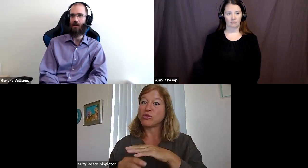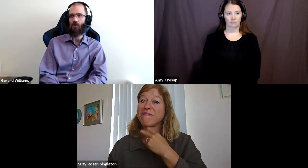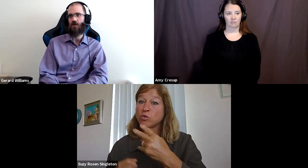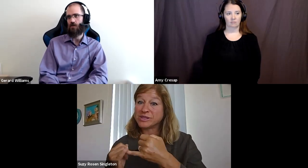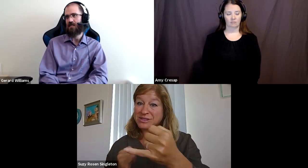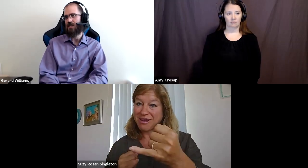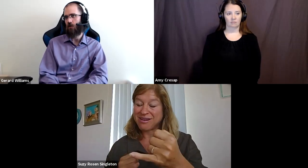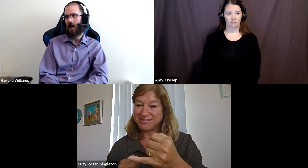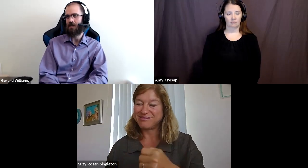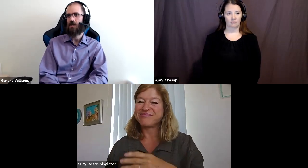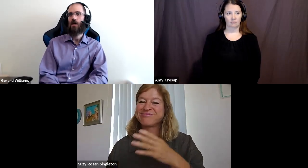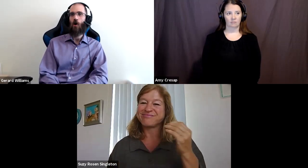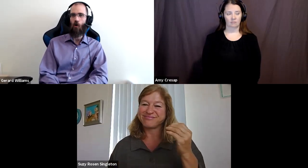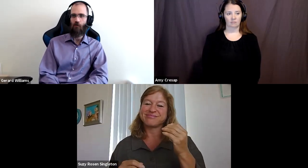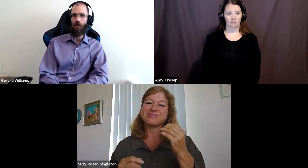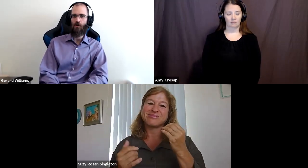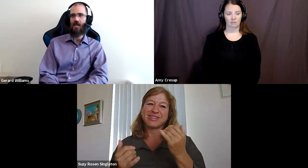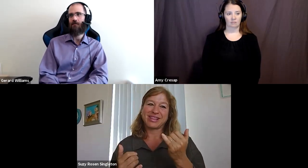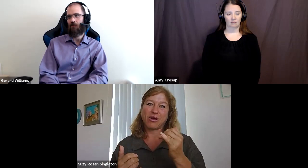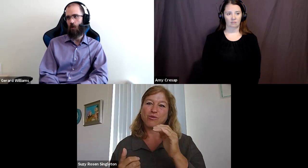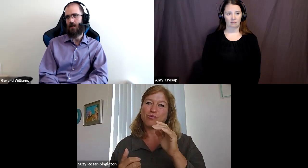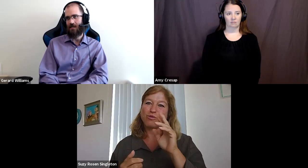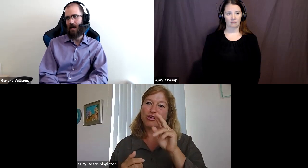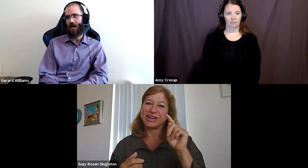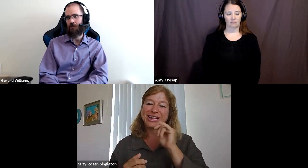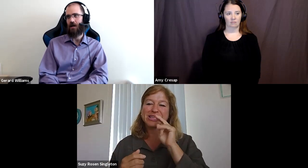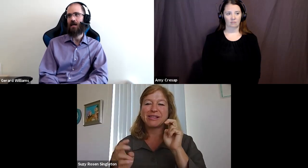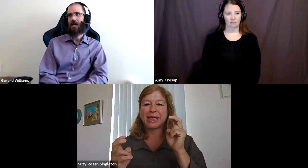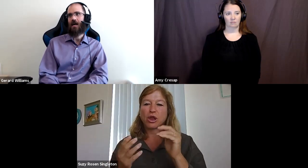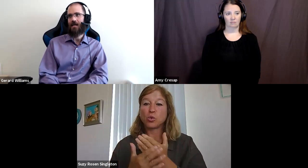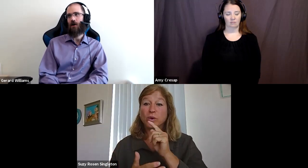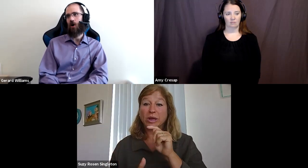able to use TTYs over your name voice line. [ banging noise ]